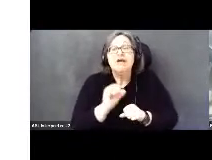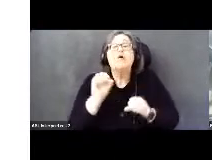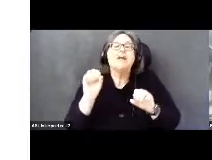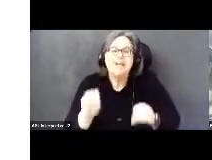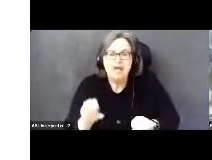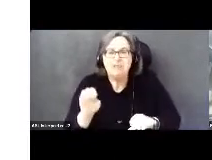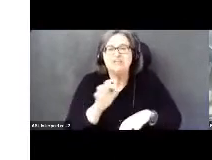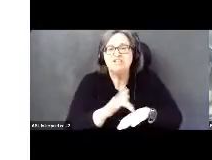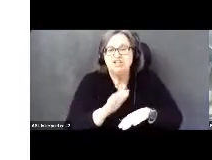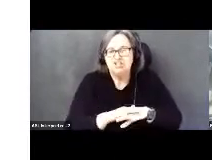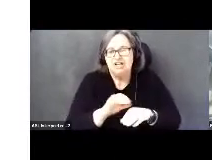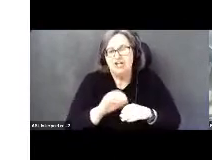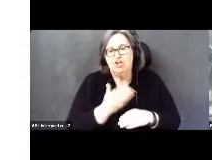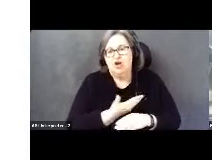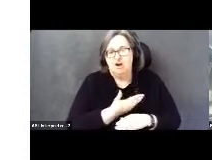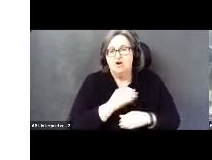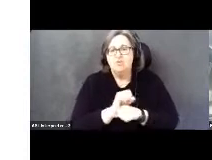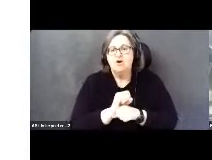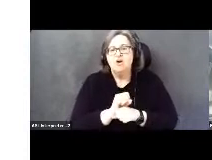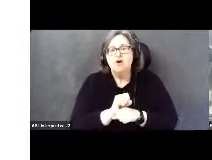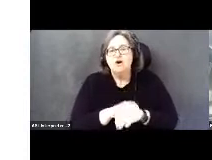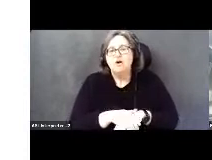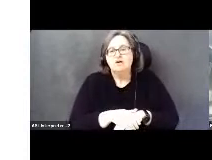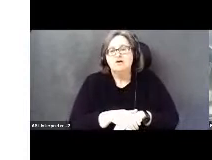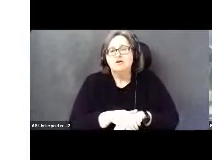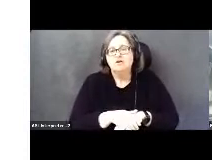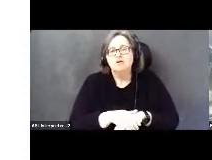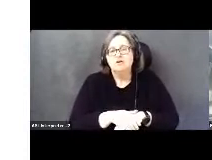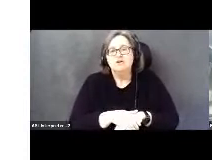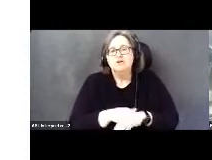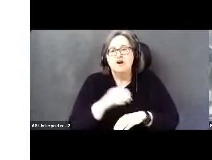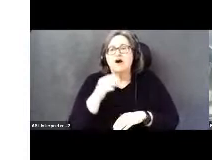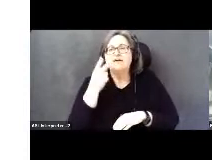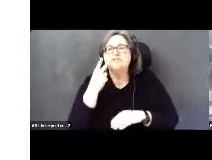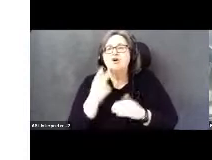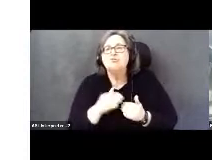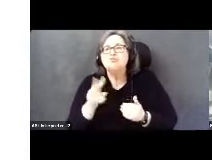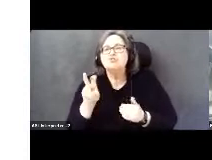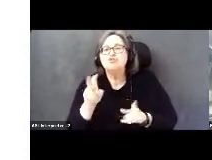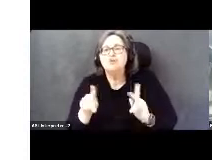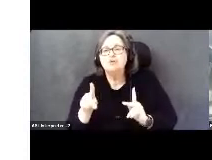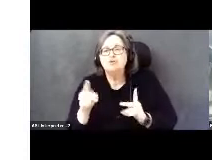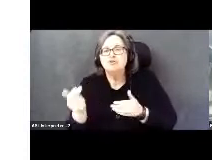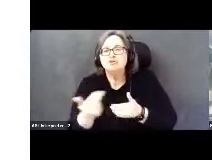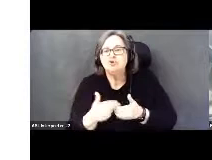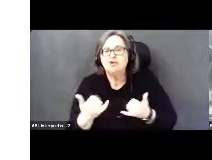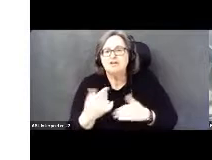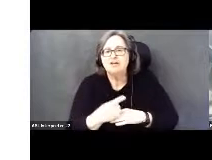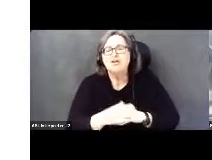to be here and let you all know almost 200 of you now that are here know about the work